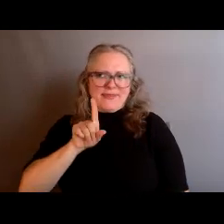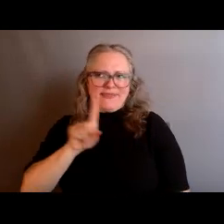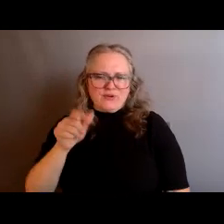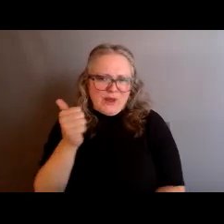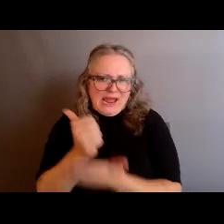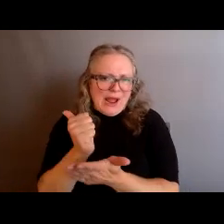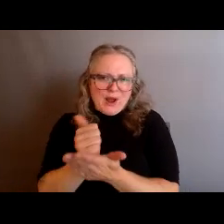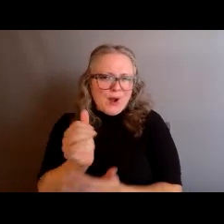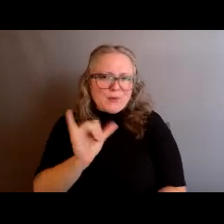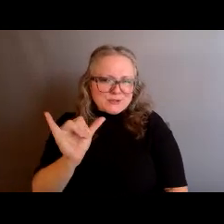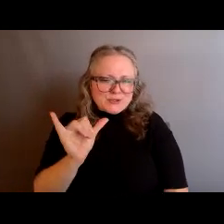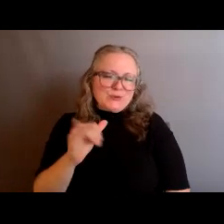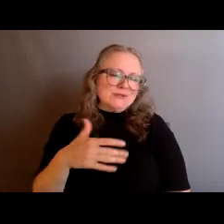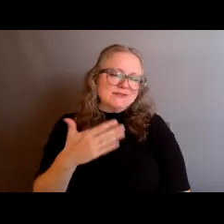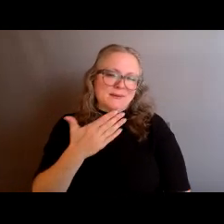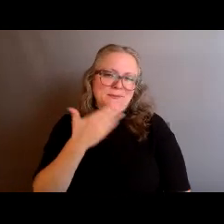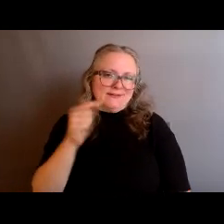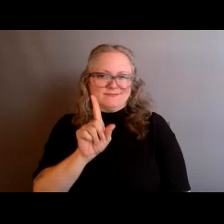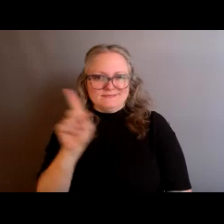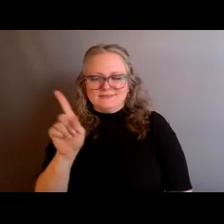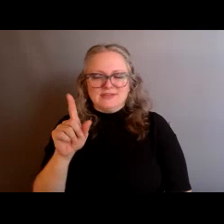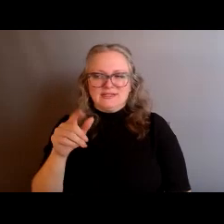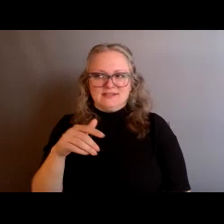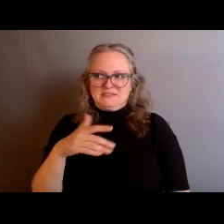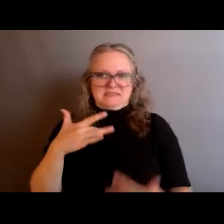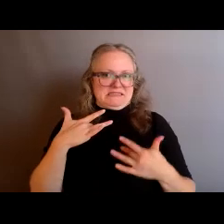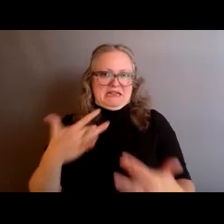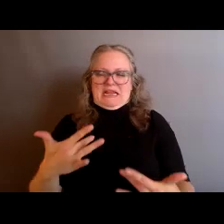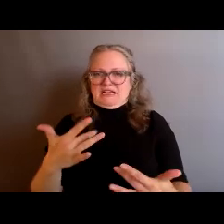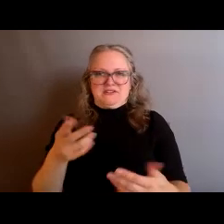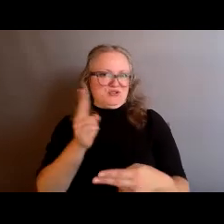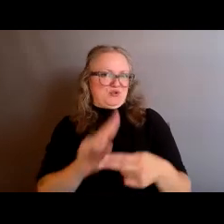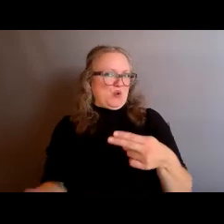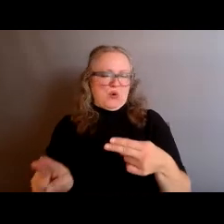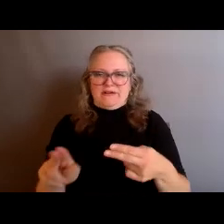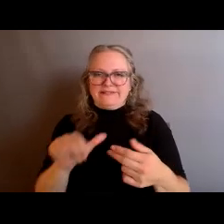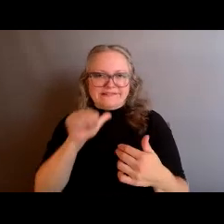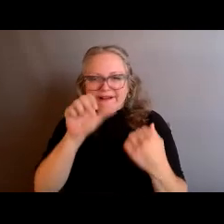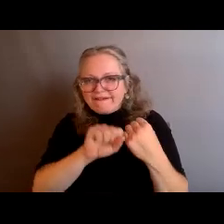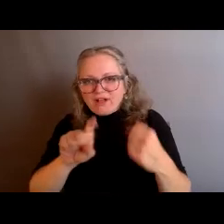They typically don't take them long either, but The thing is, anytime I have a mixed hearing loss,